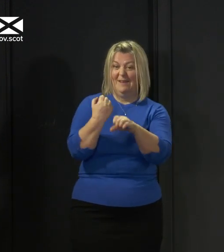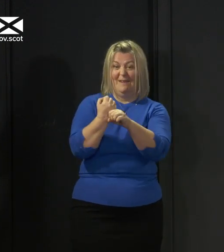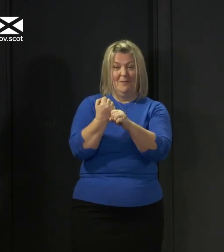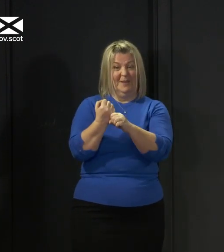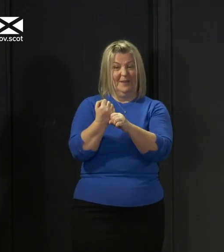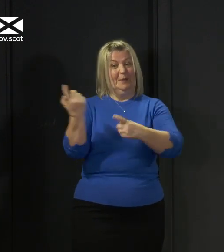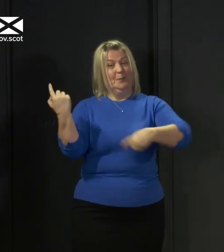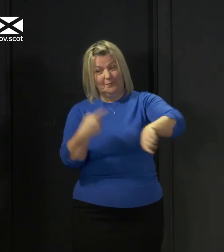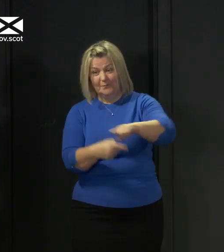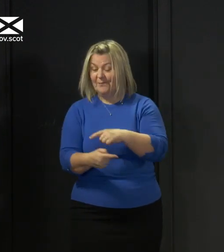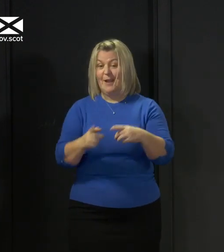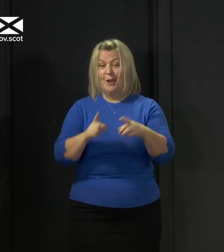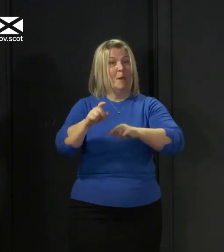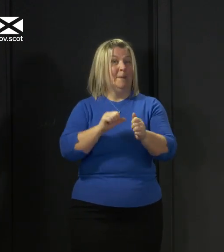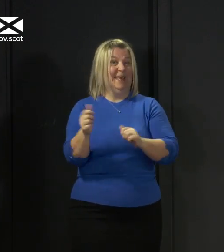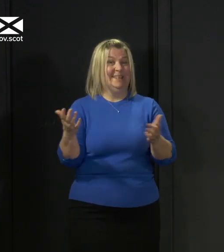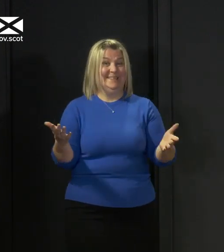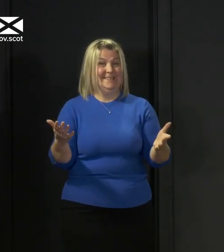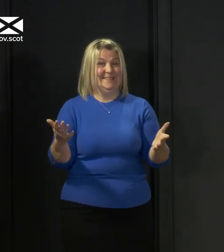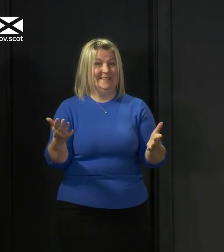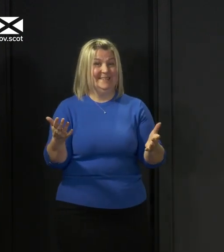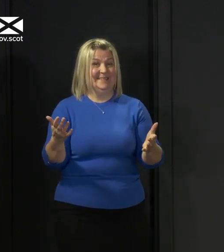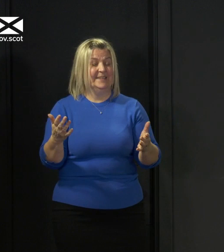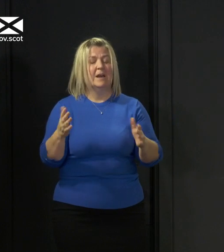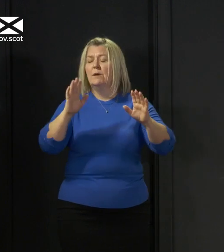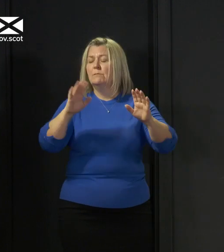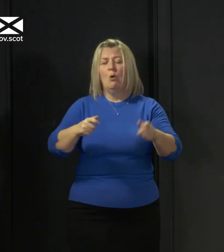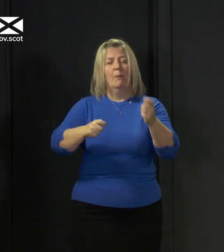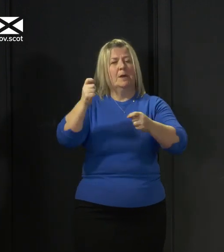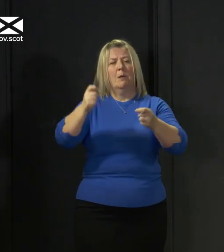to this I'm gonna avoid getting into political consideration as it will be I